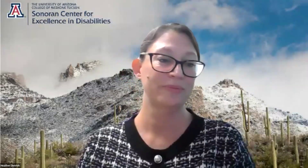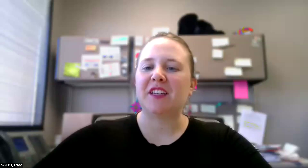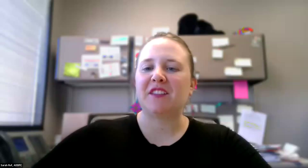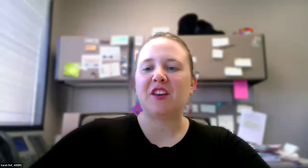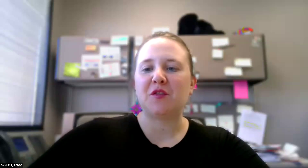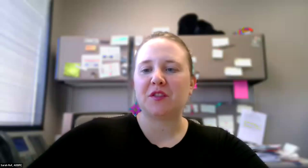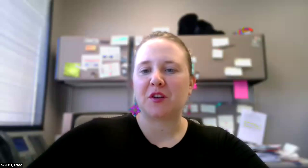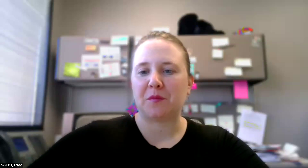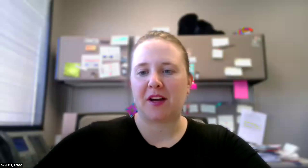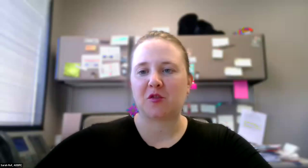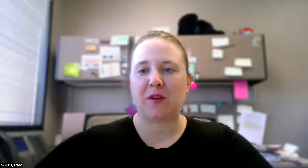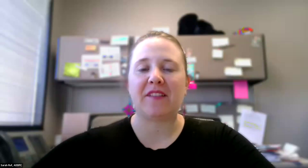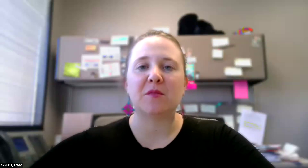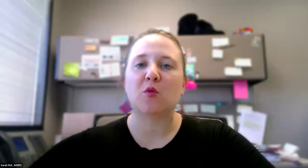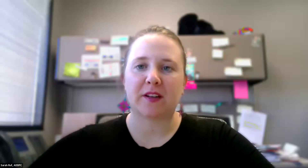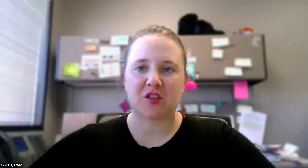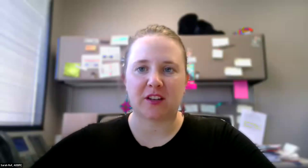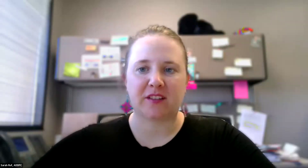KELSEY THANK YOU SO MUCH. WE HAVE SOME QUESTIONS